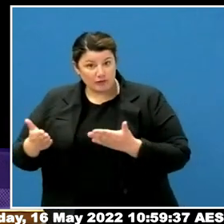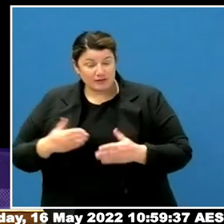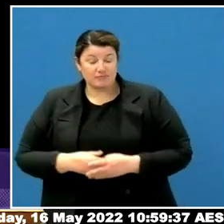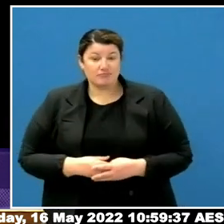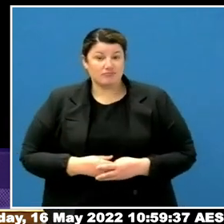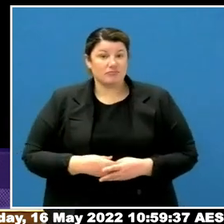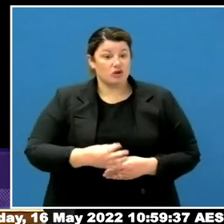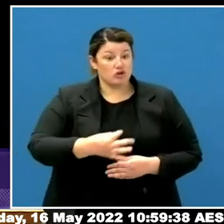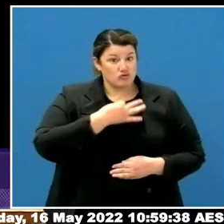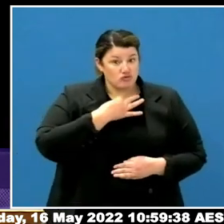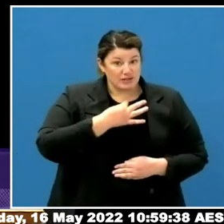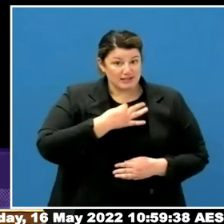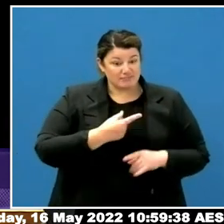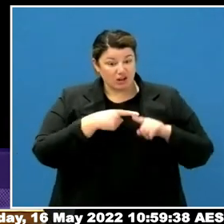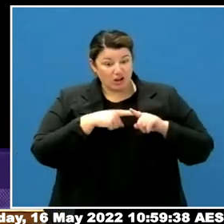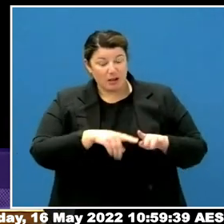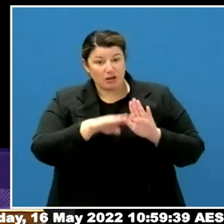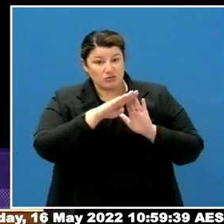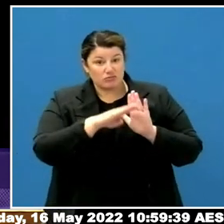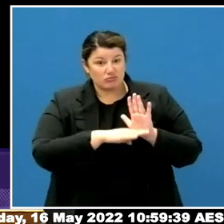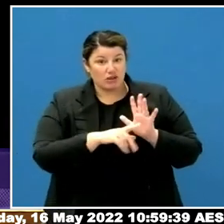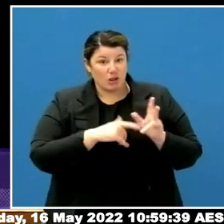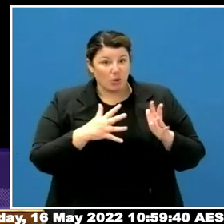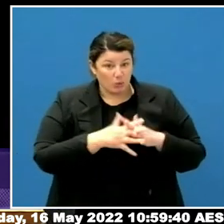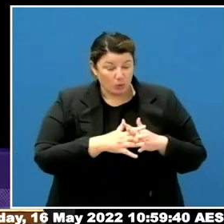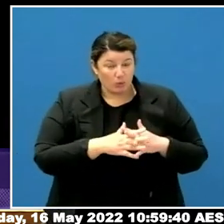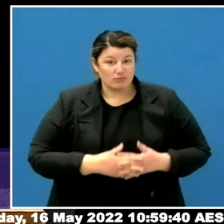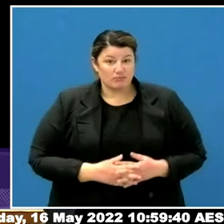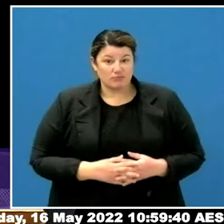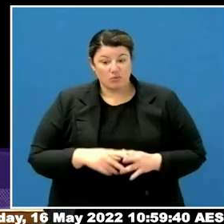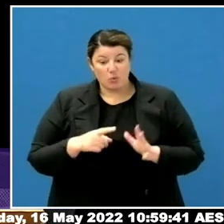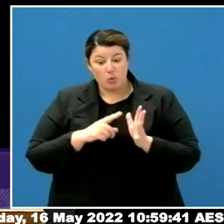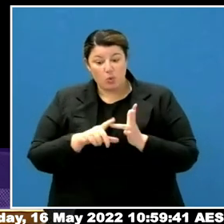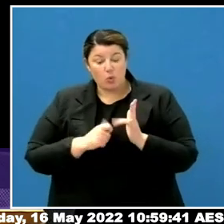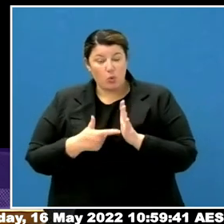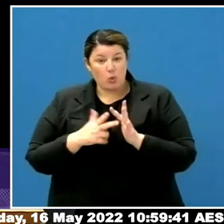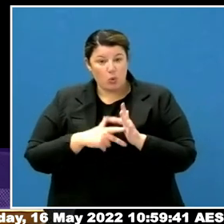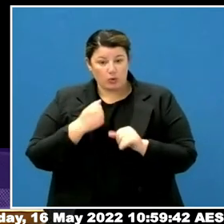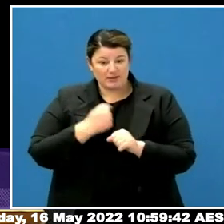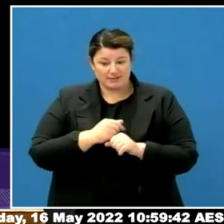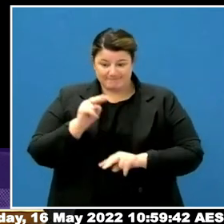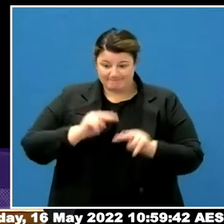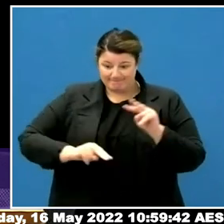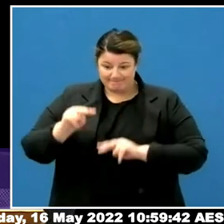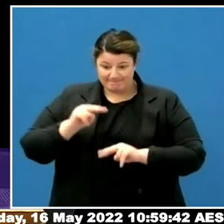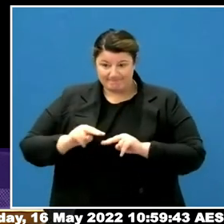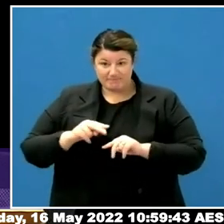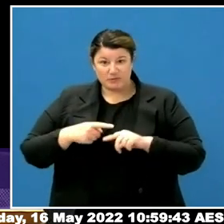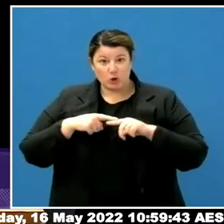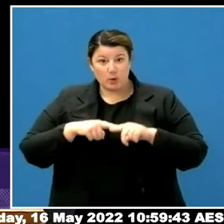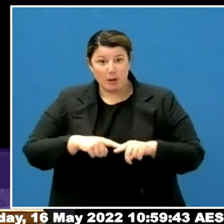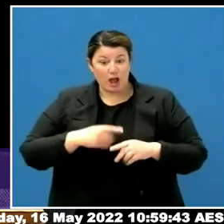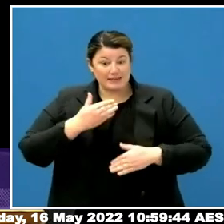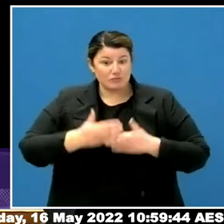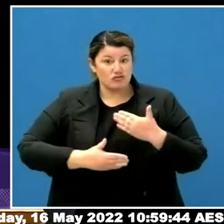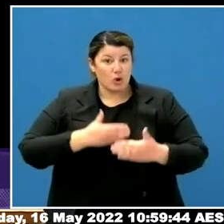safeguarding, practice, auditing, complaints processes, and the executive structure.